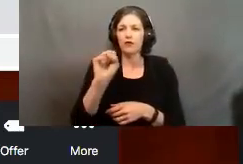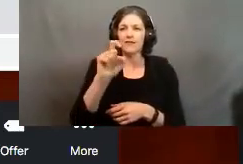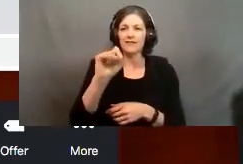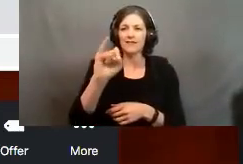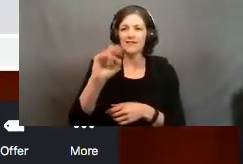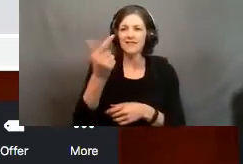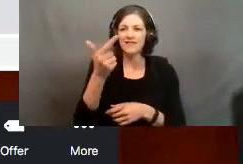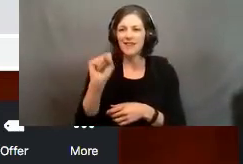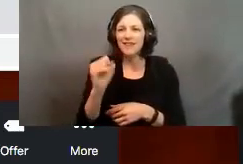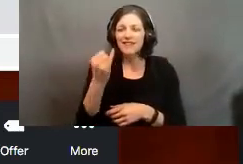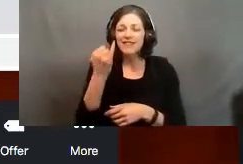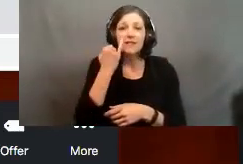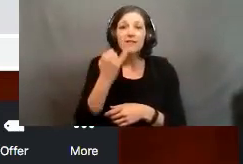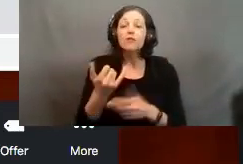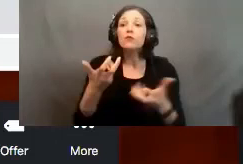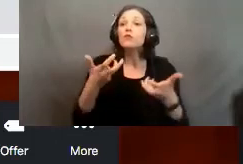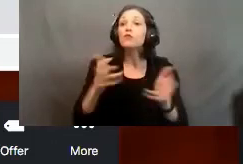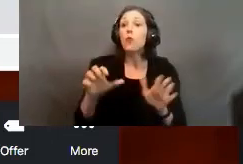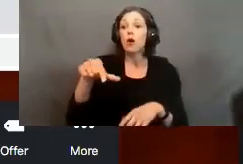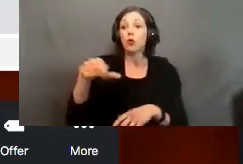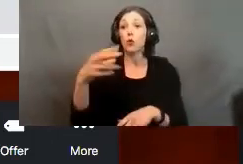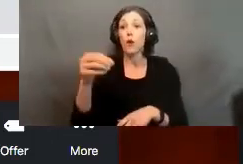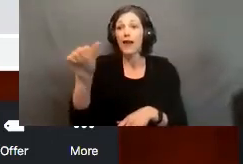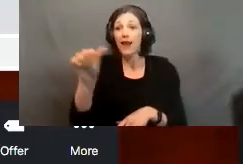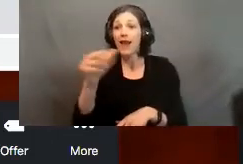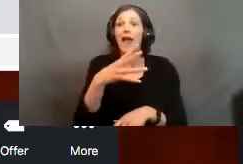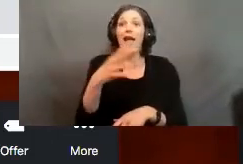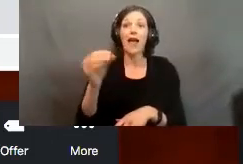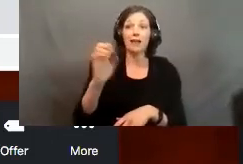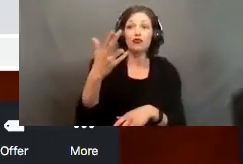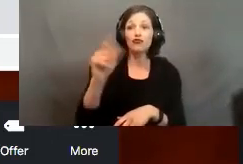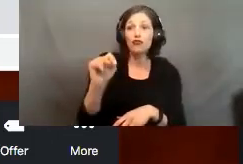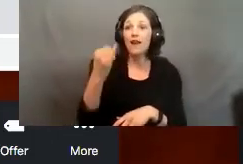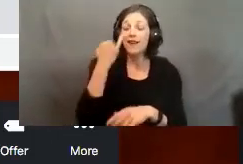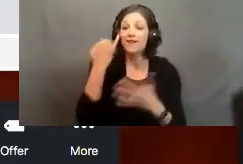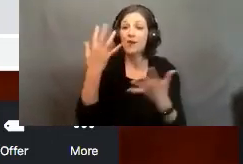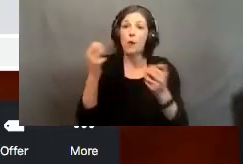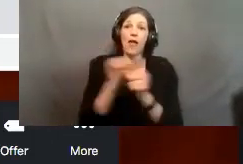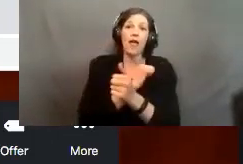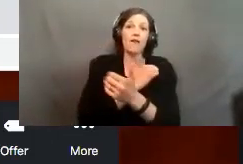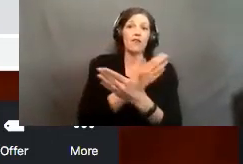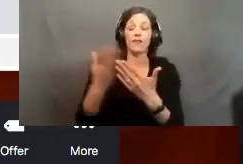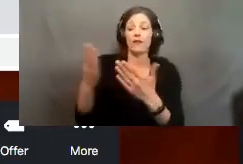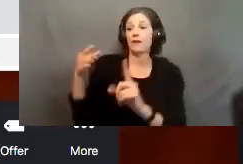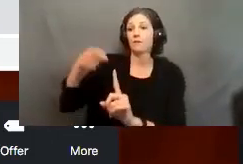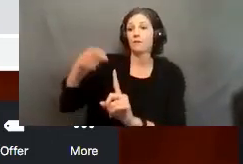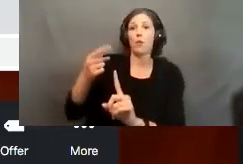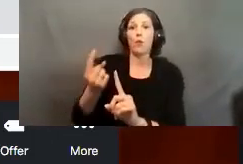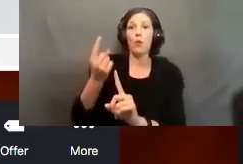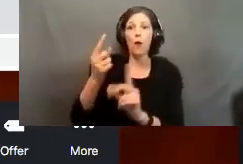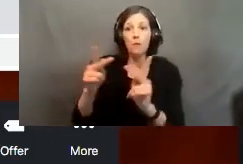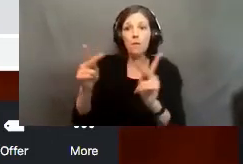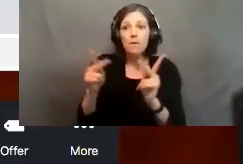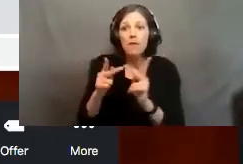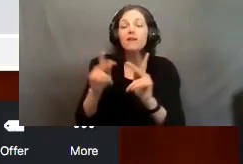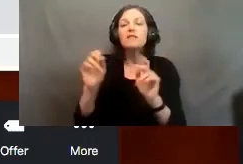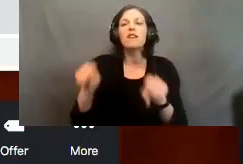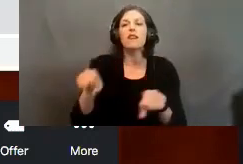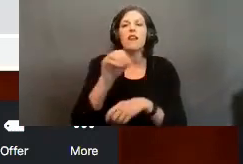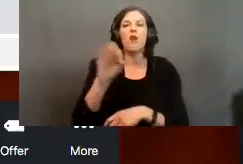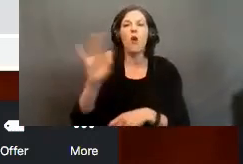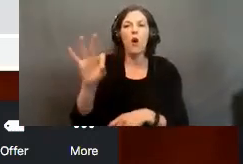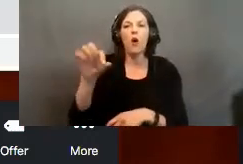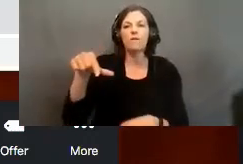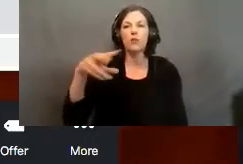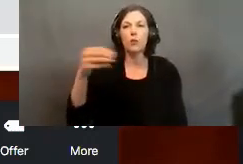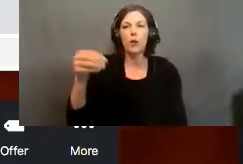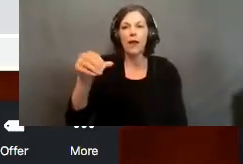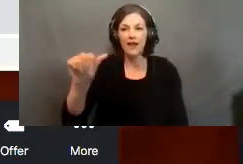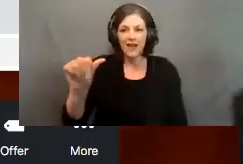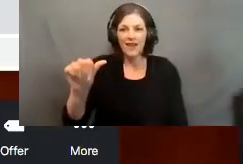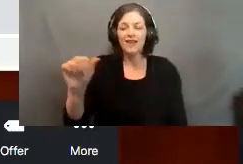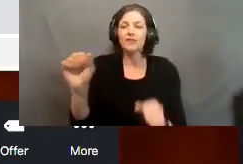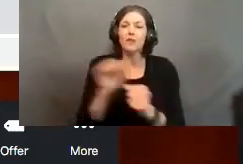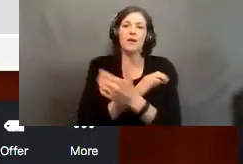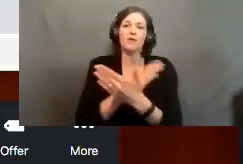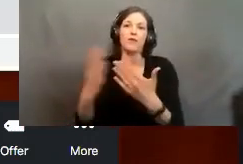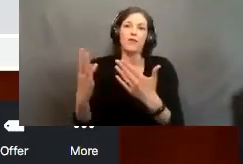both the Q&A and chant you can turn off the Q&A 12:36:47 so everything is going into one location.